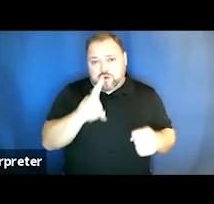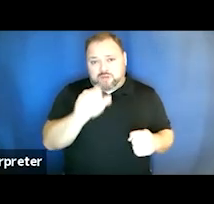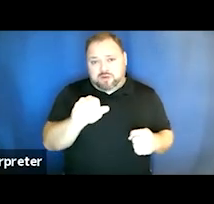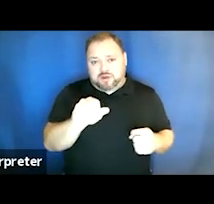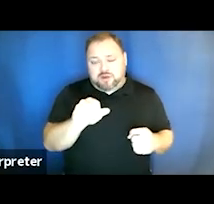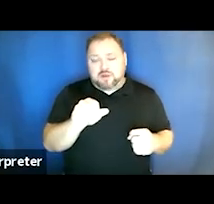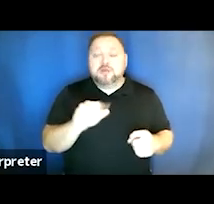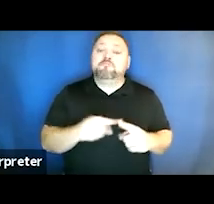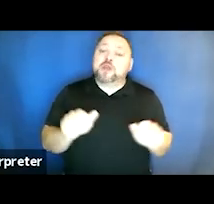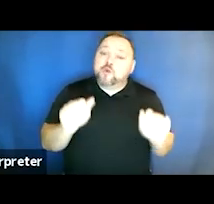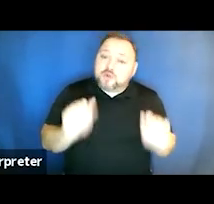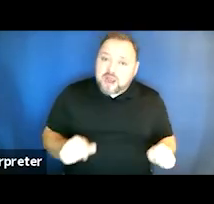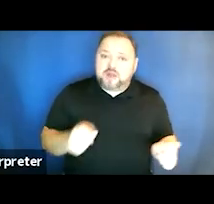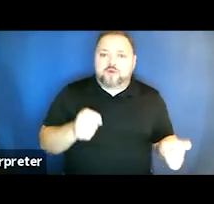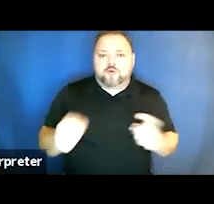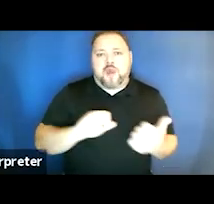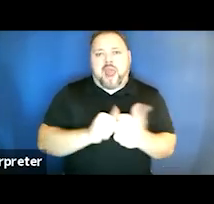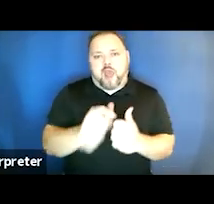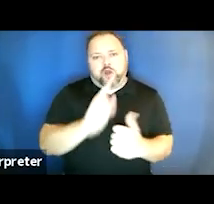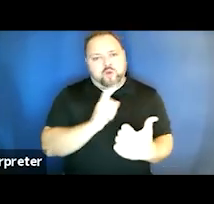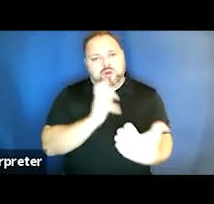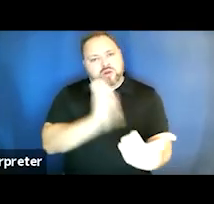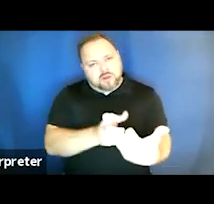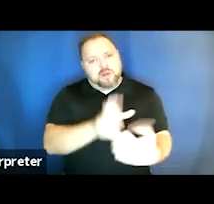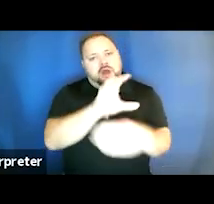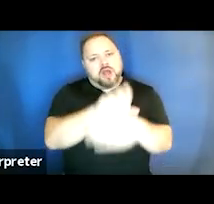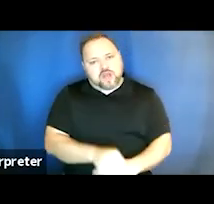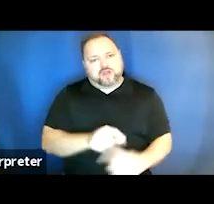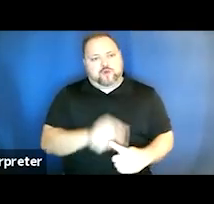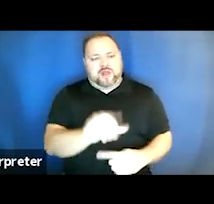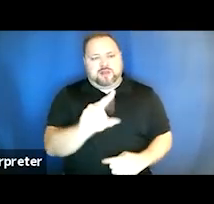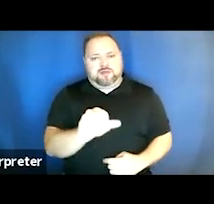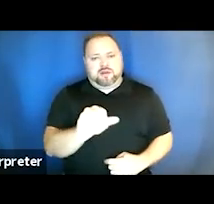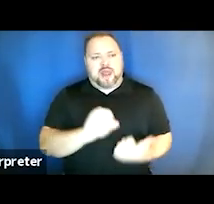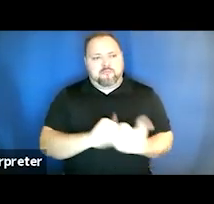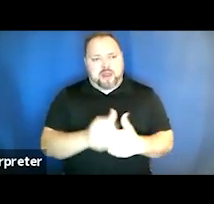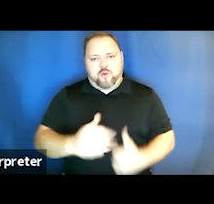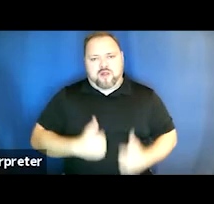but you can control how you adjust to that disability to make your life meaningful.